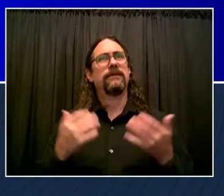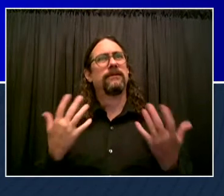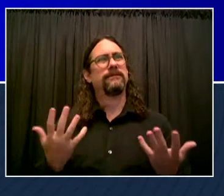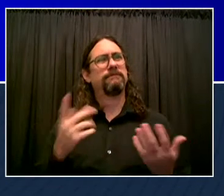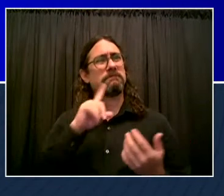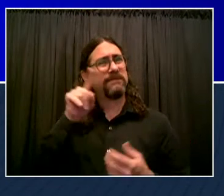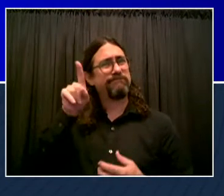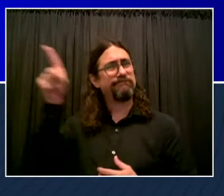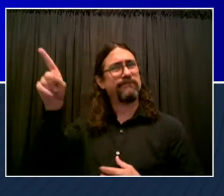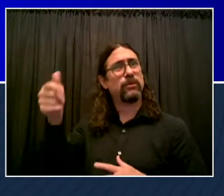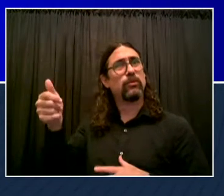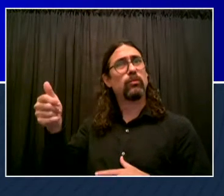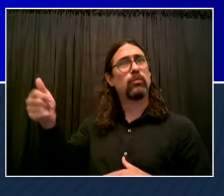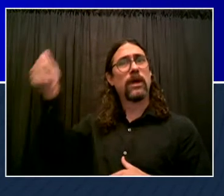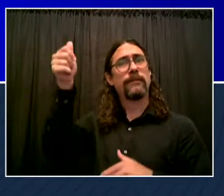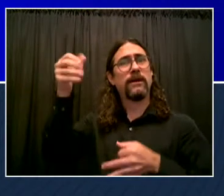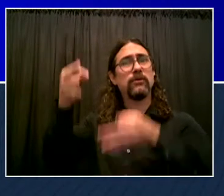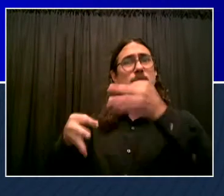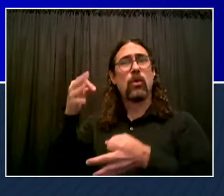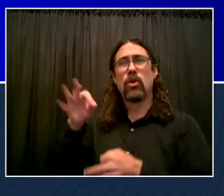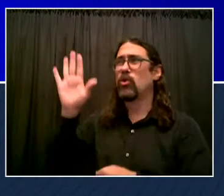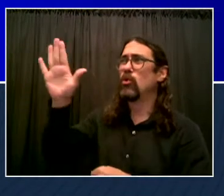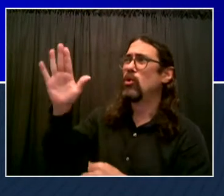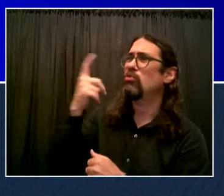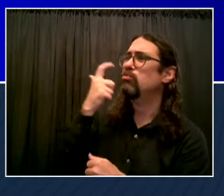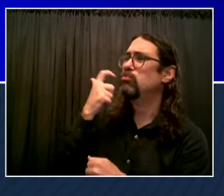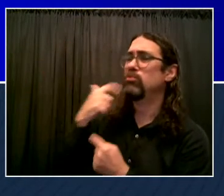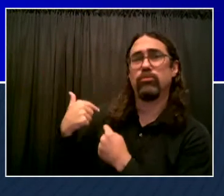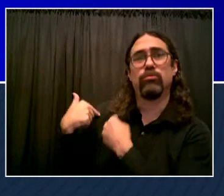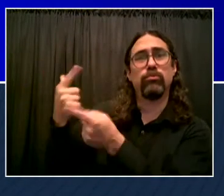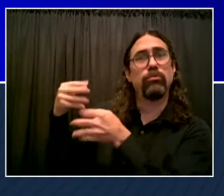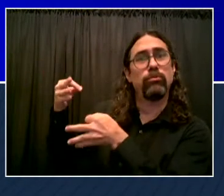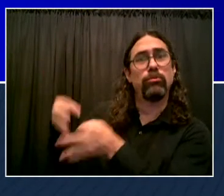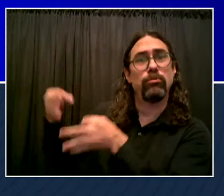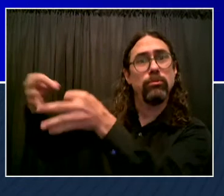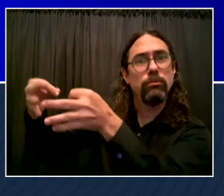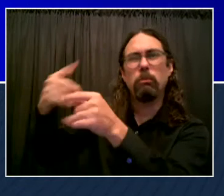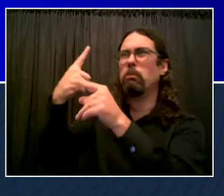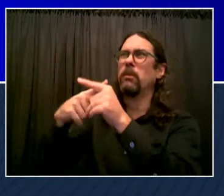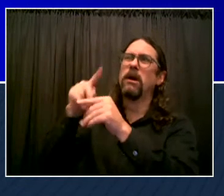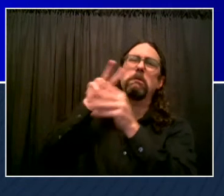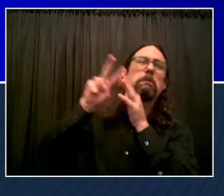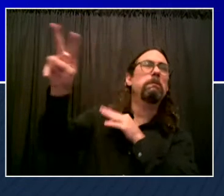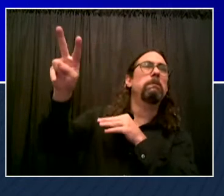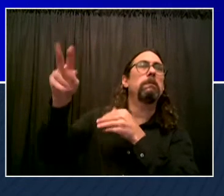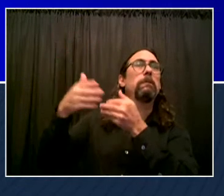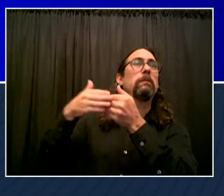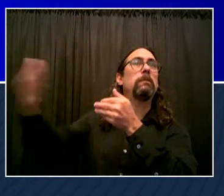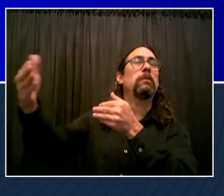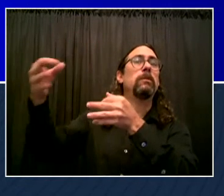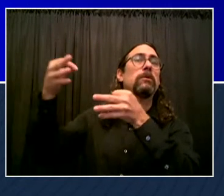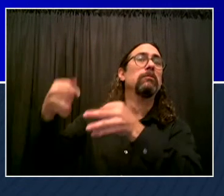TOP OF ALL OF THAT, WHAT THE SUPREME COURT HAS DONE WITH